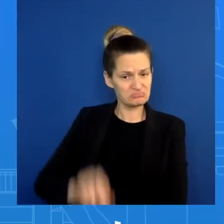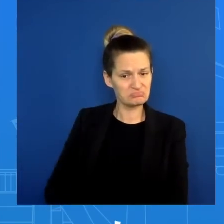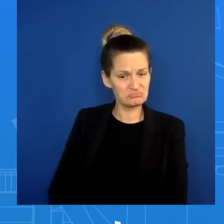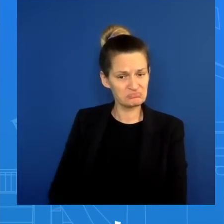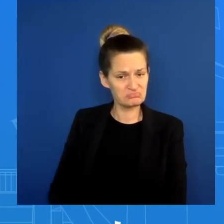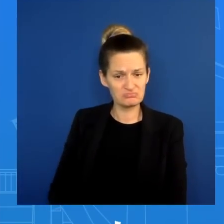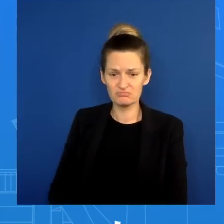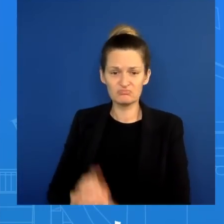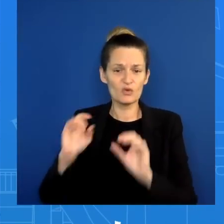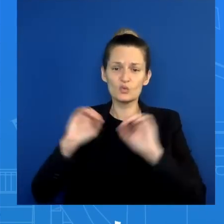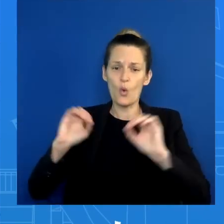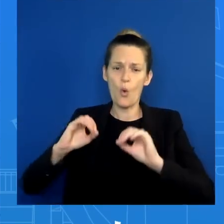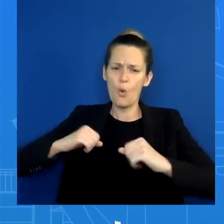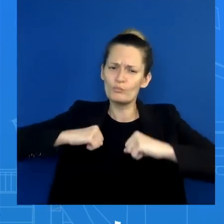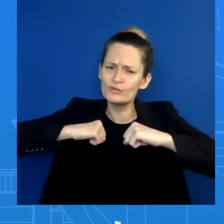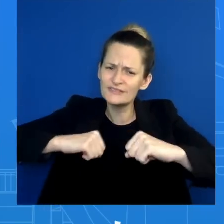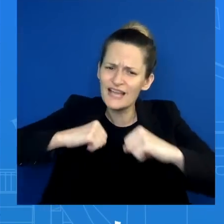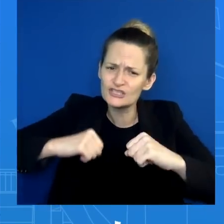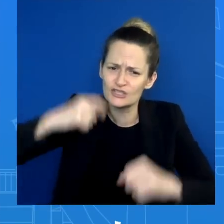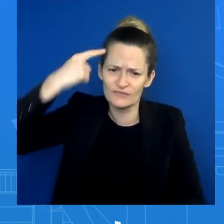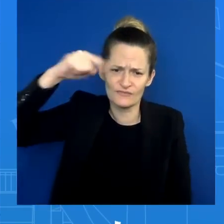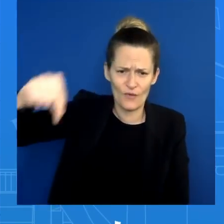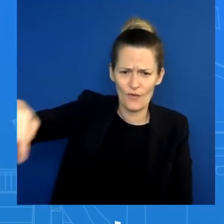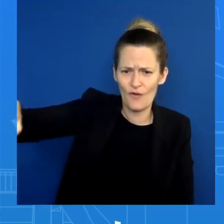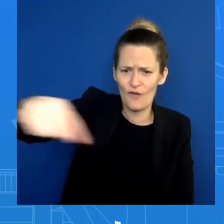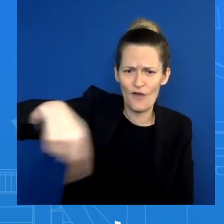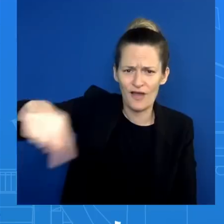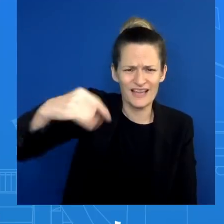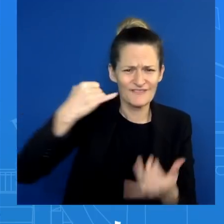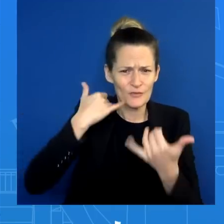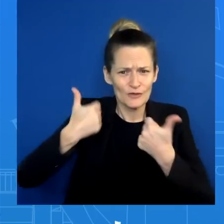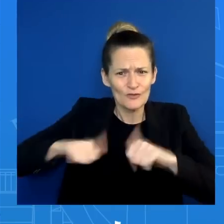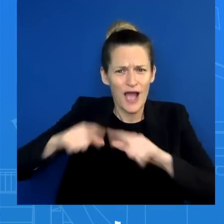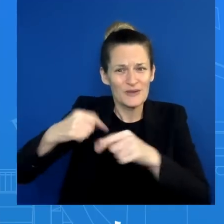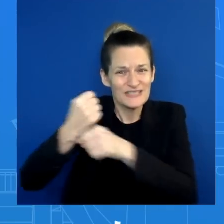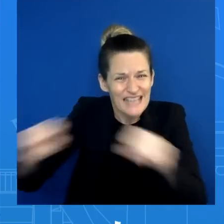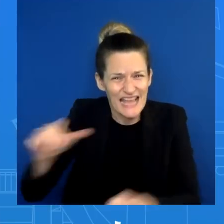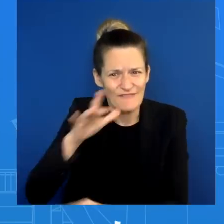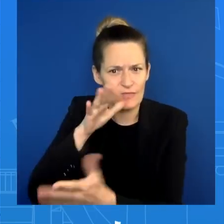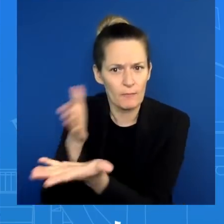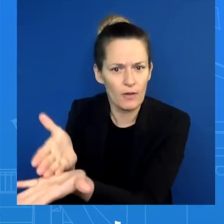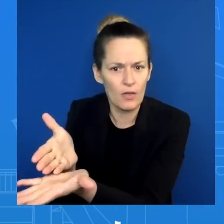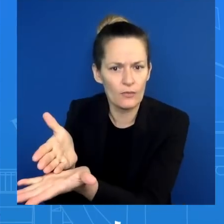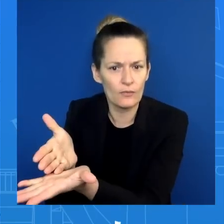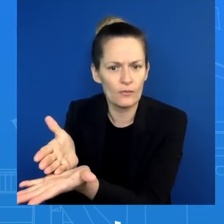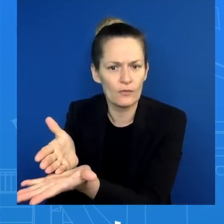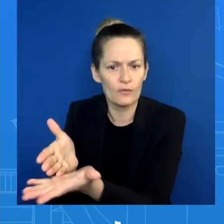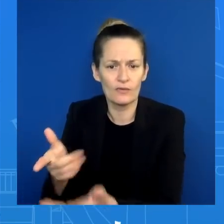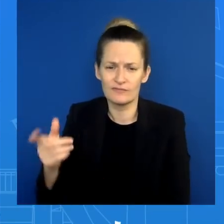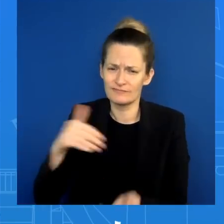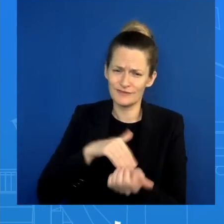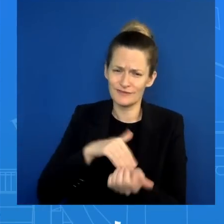about what the president is going to lean into. This is something that he will talk about, which is how Republican legislators